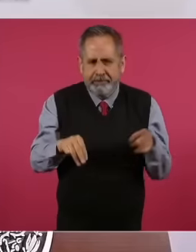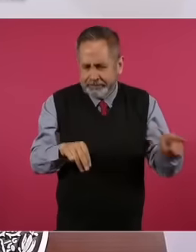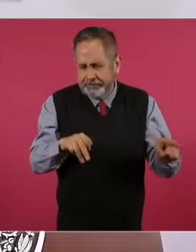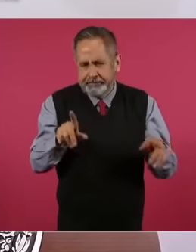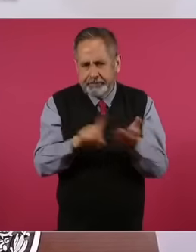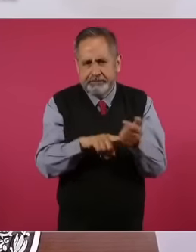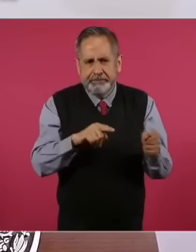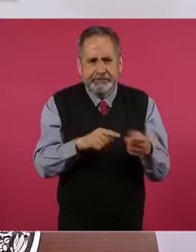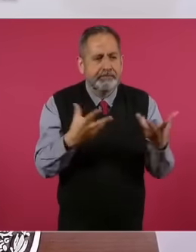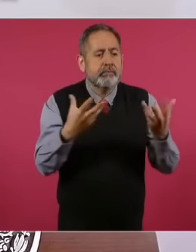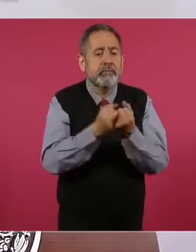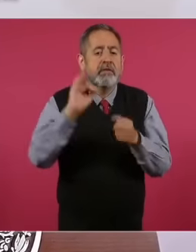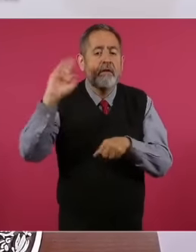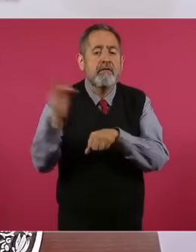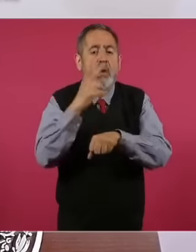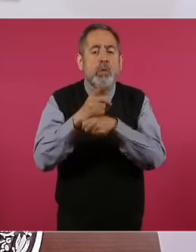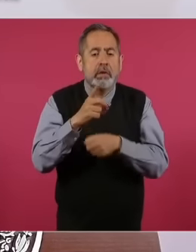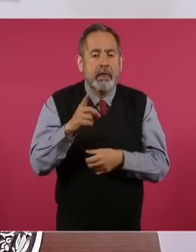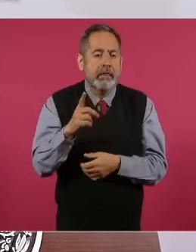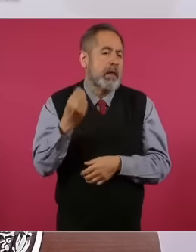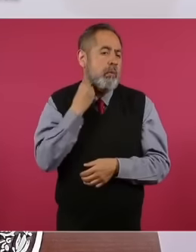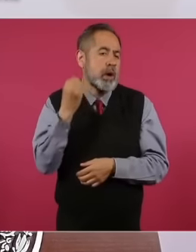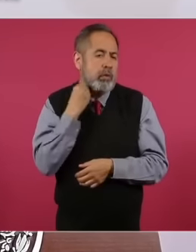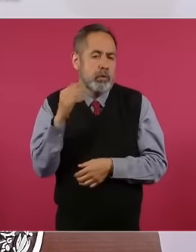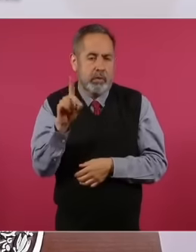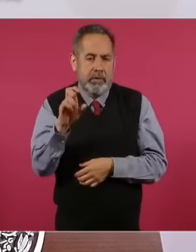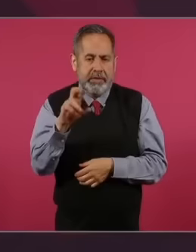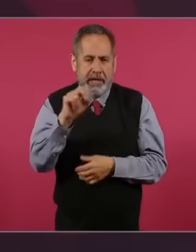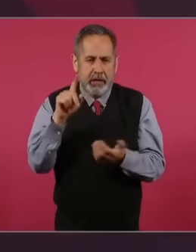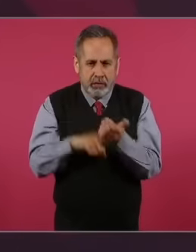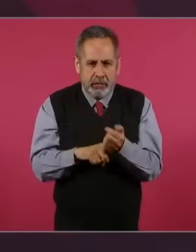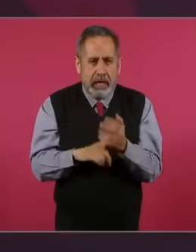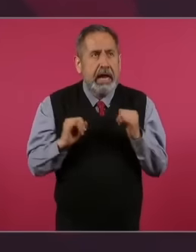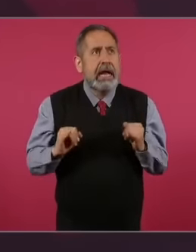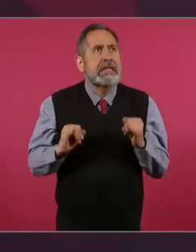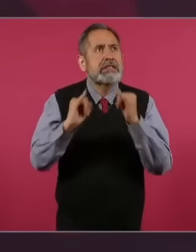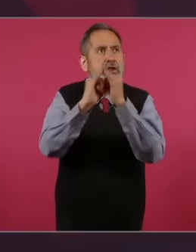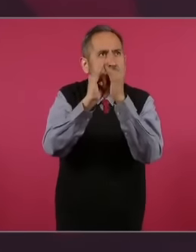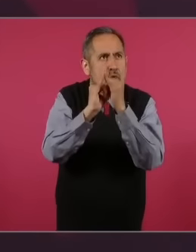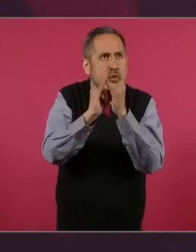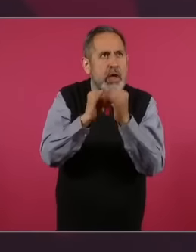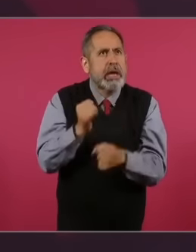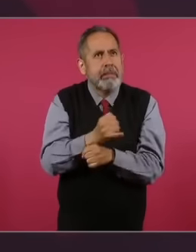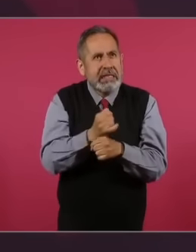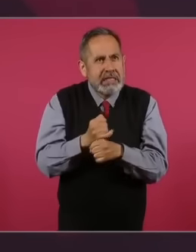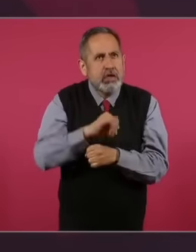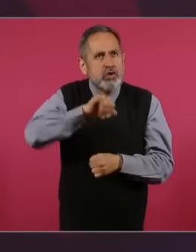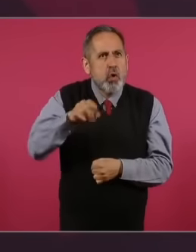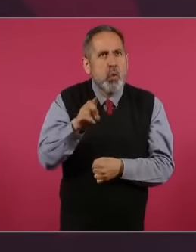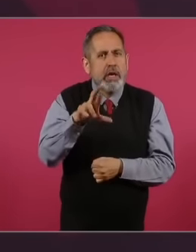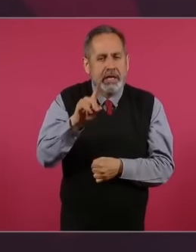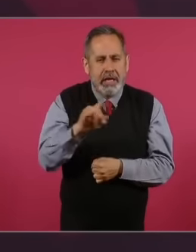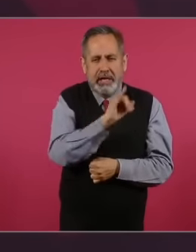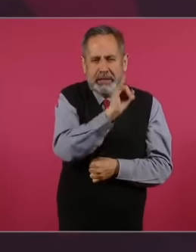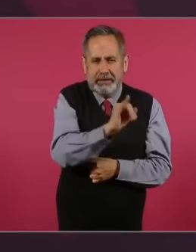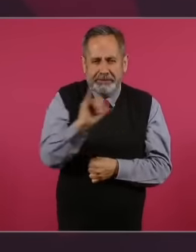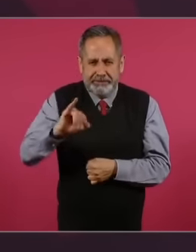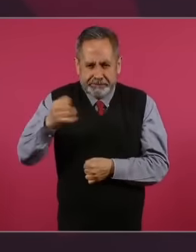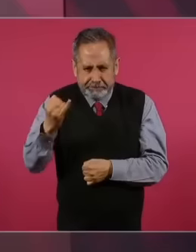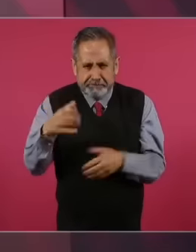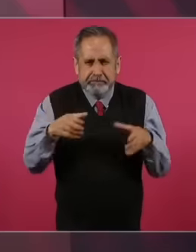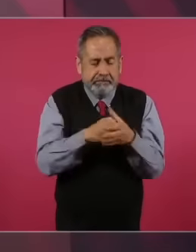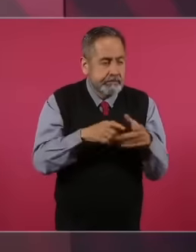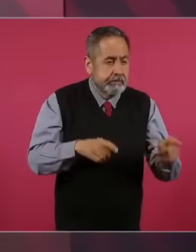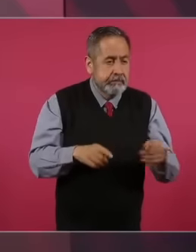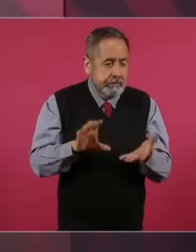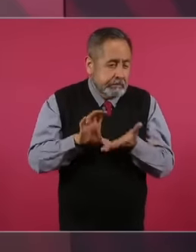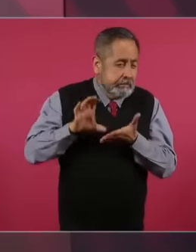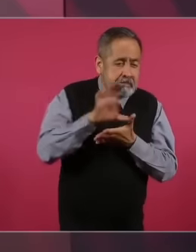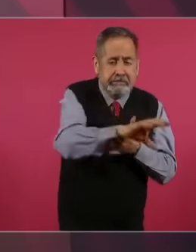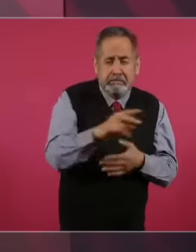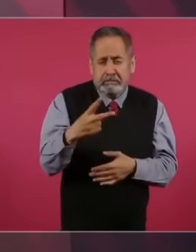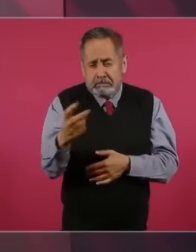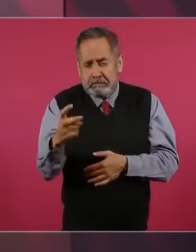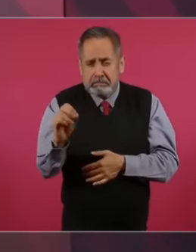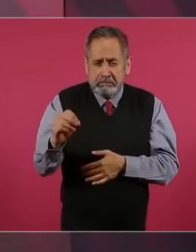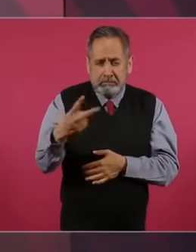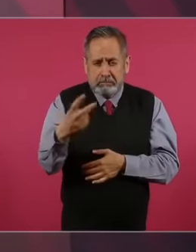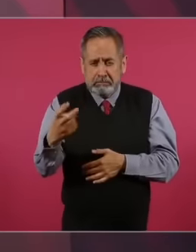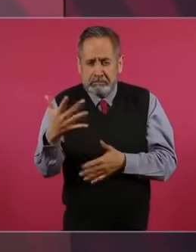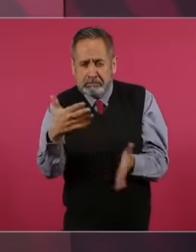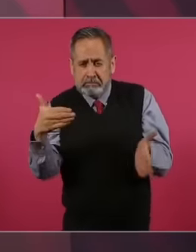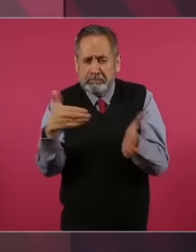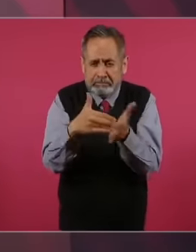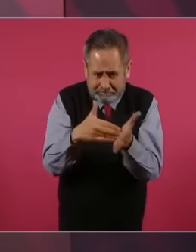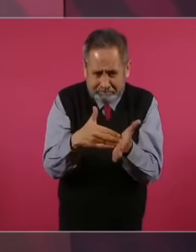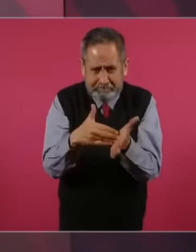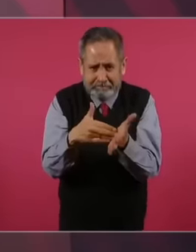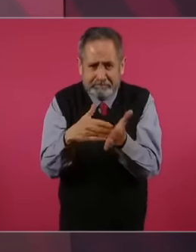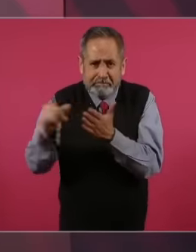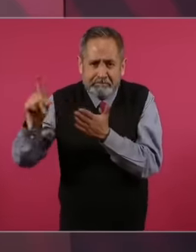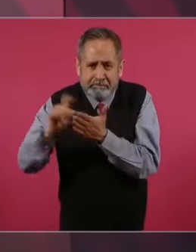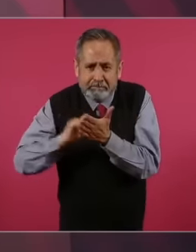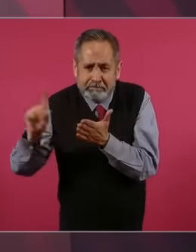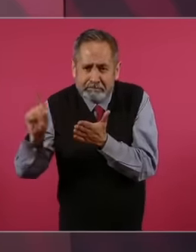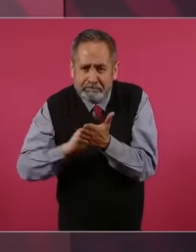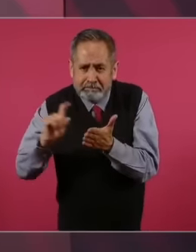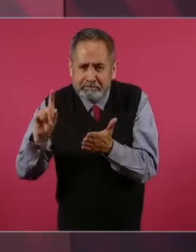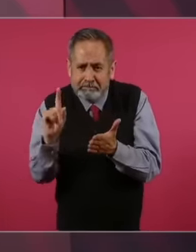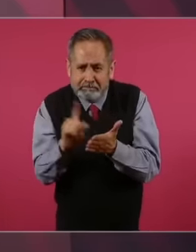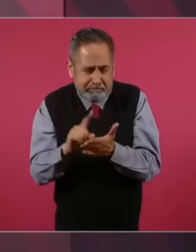law of the legal research institute he takes about 200 250,000 monthly